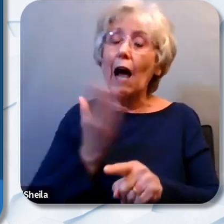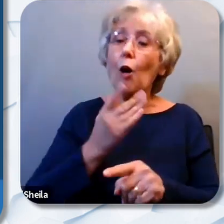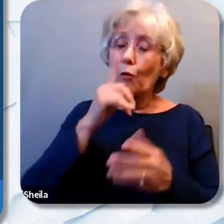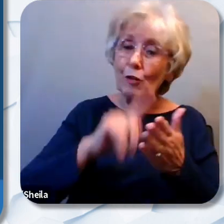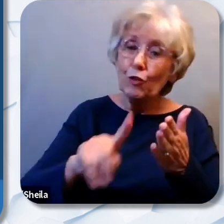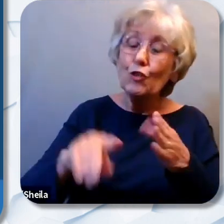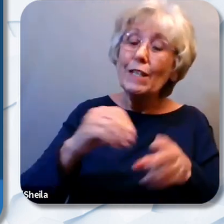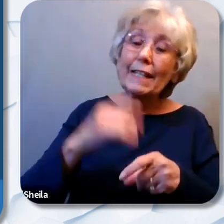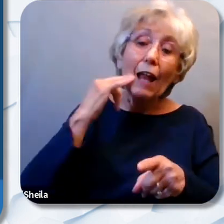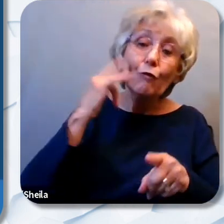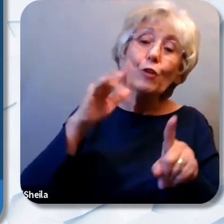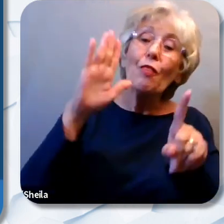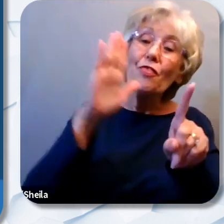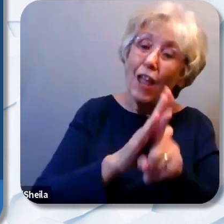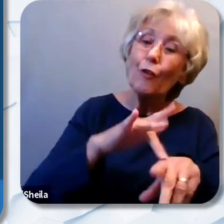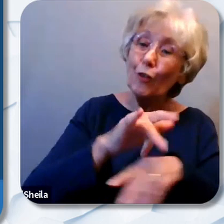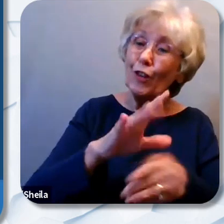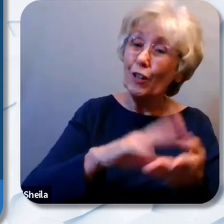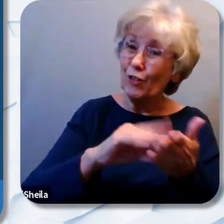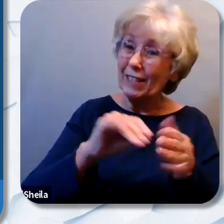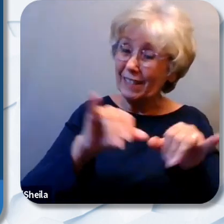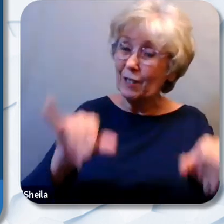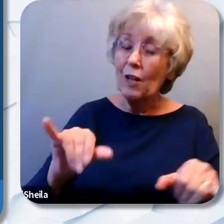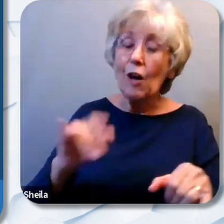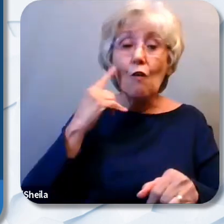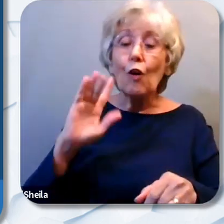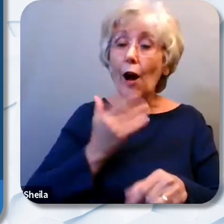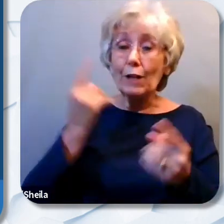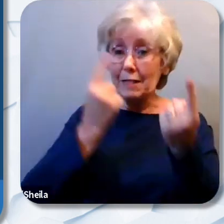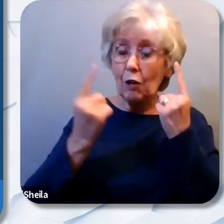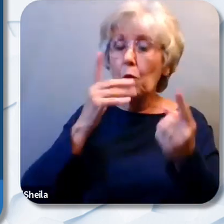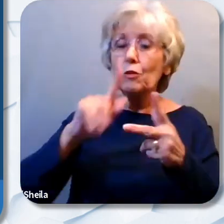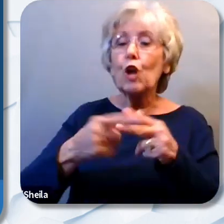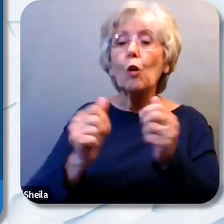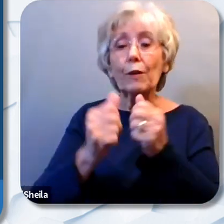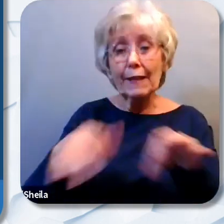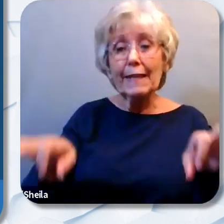system. So for each of the three considerations i'll start with some key points i'll share an